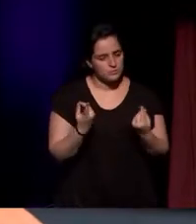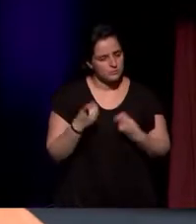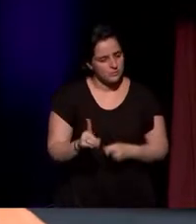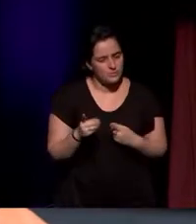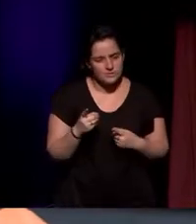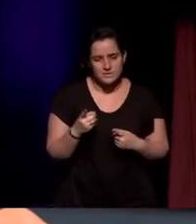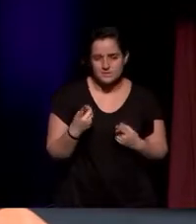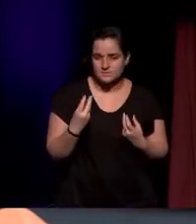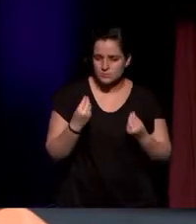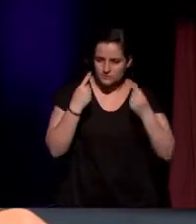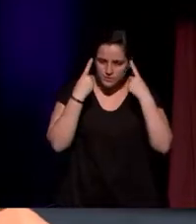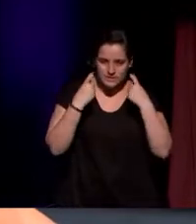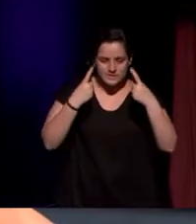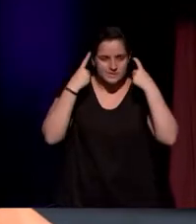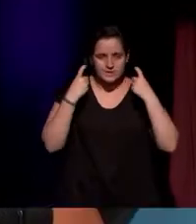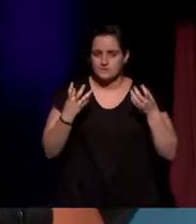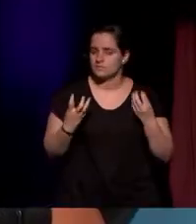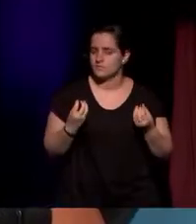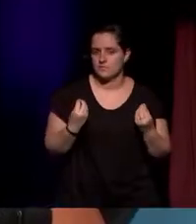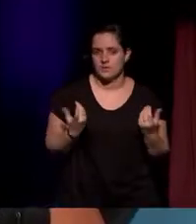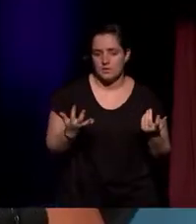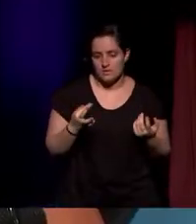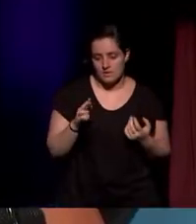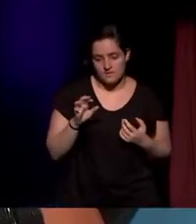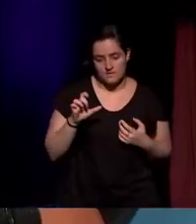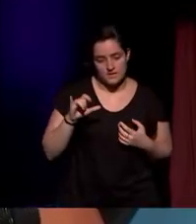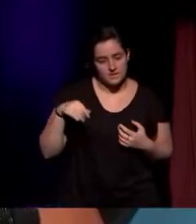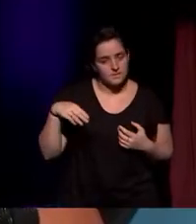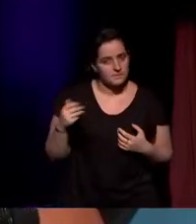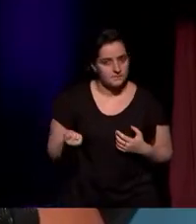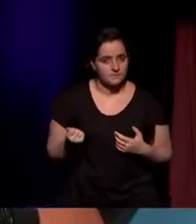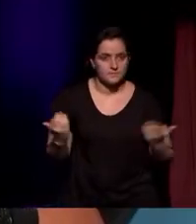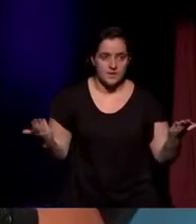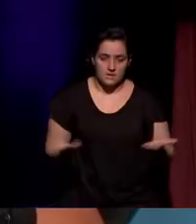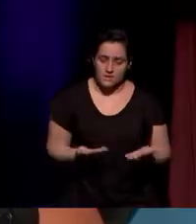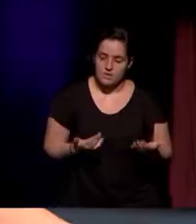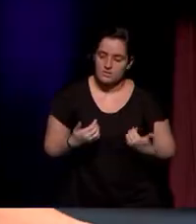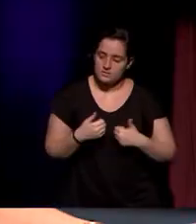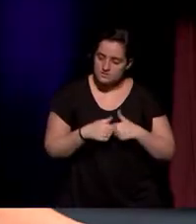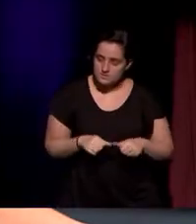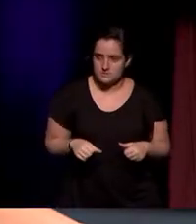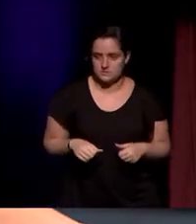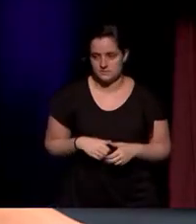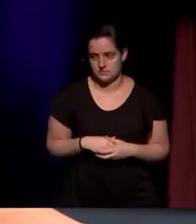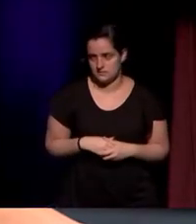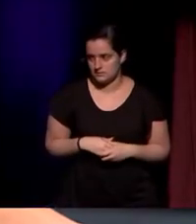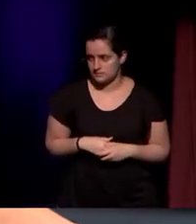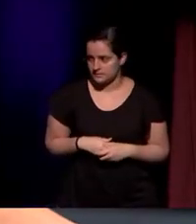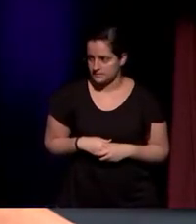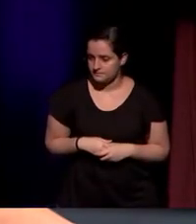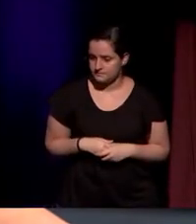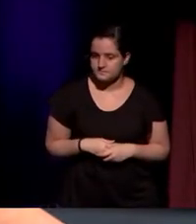so Frelimo is now making us worried